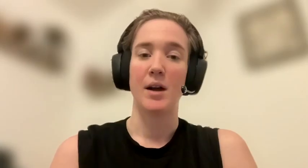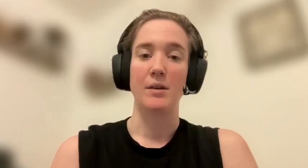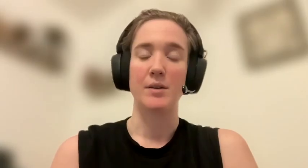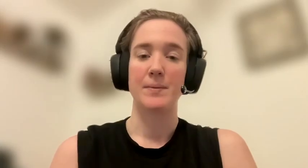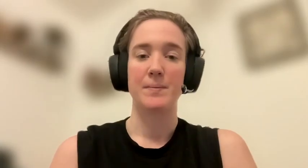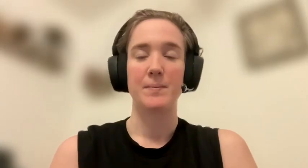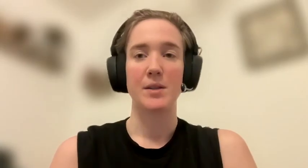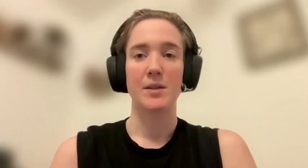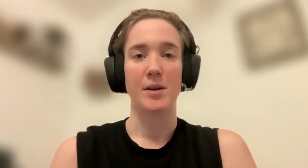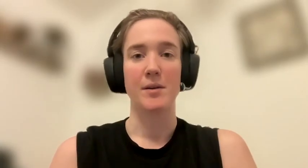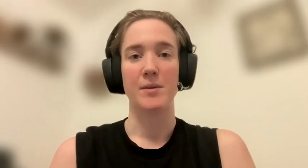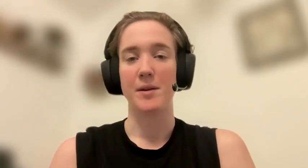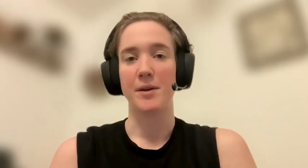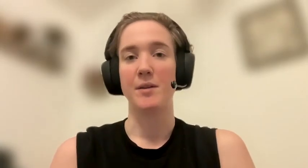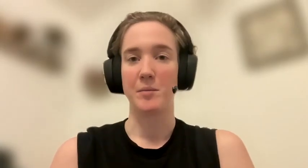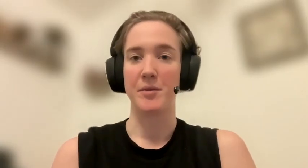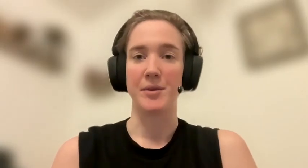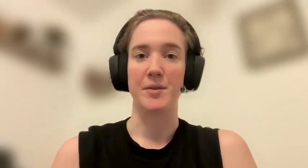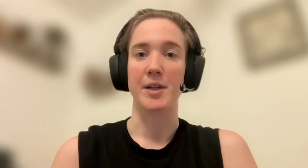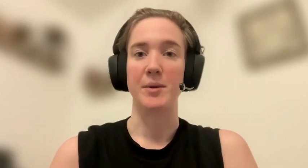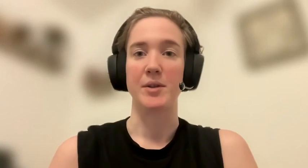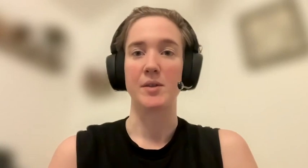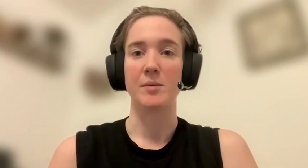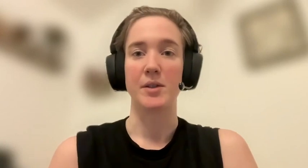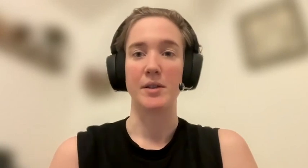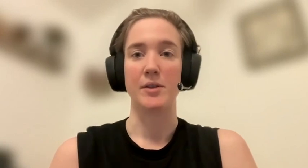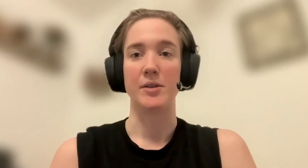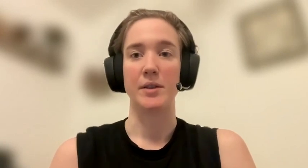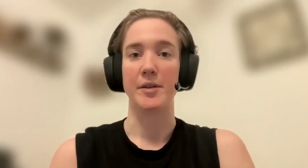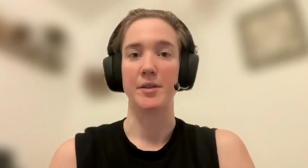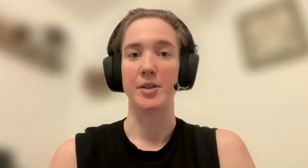and this is what, the one I find even more frustrating because it's so much easier to layer